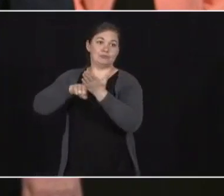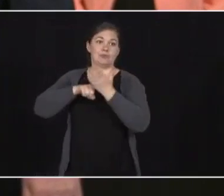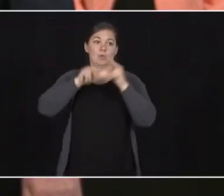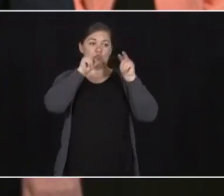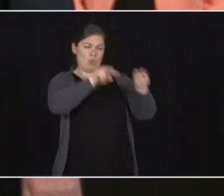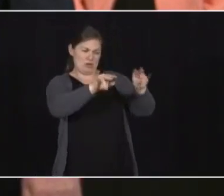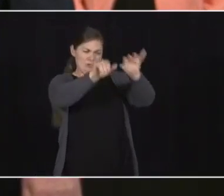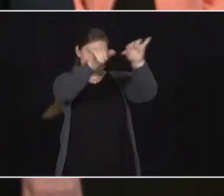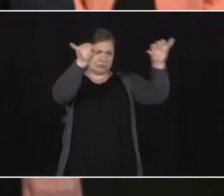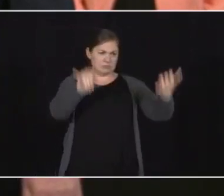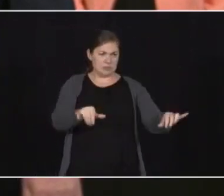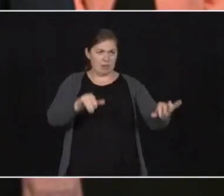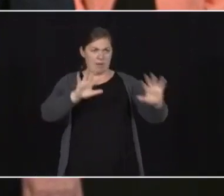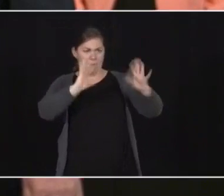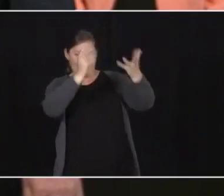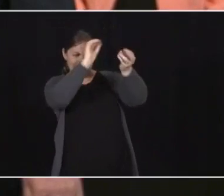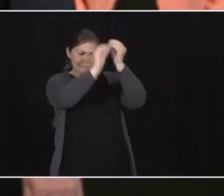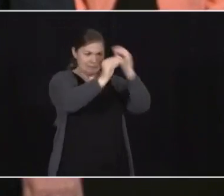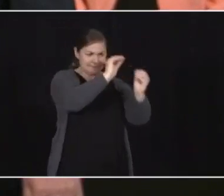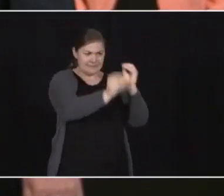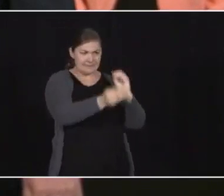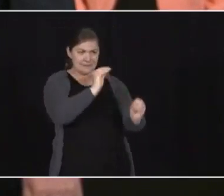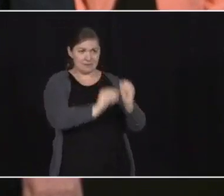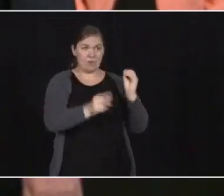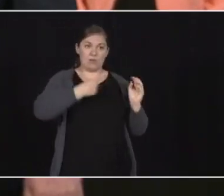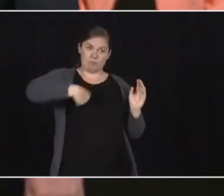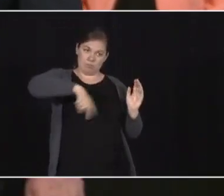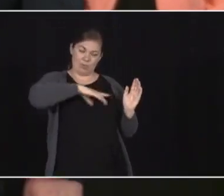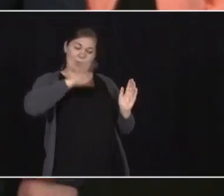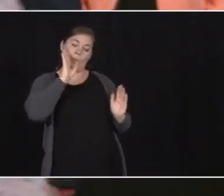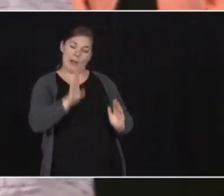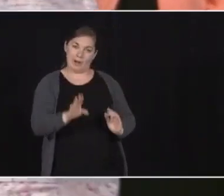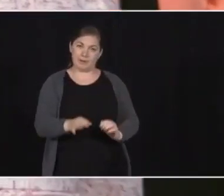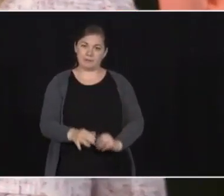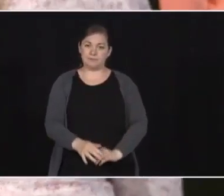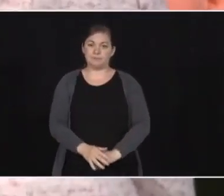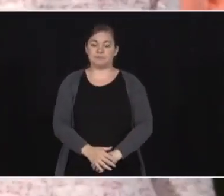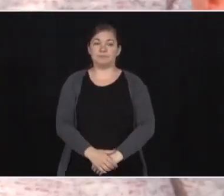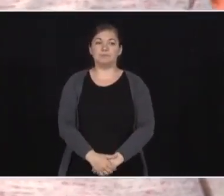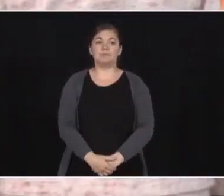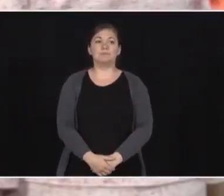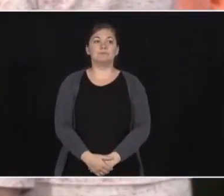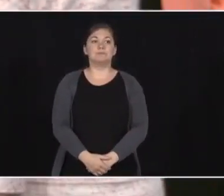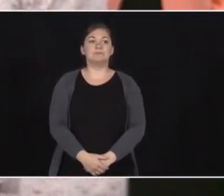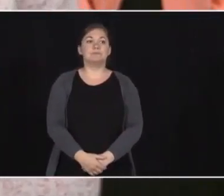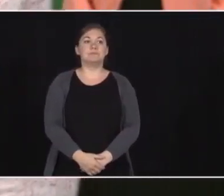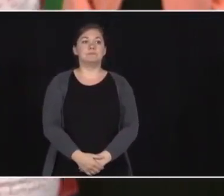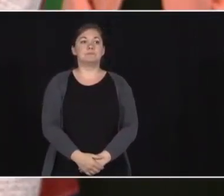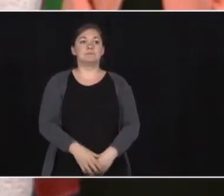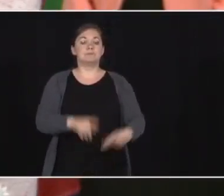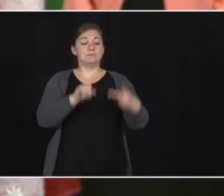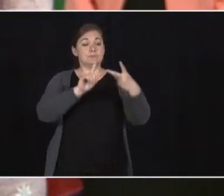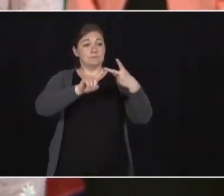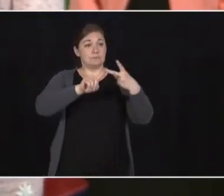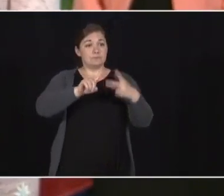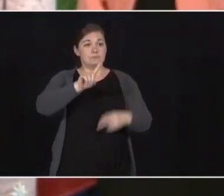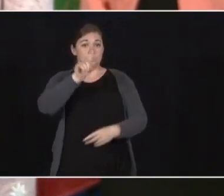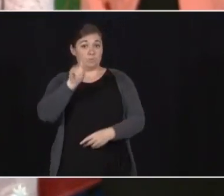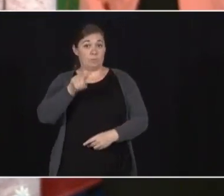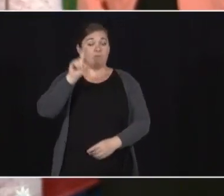and of course, fixing the system and that something that, as a government, we intend to do. Thank you, and my next question is for the